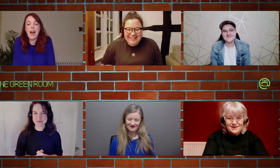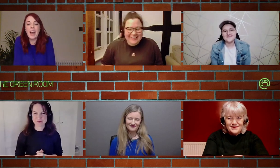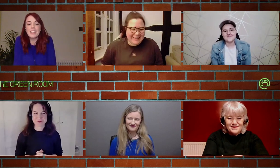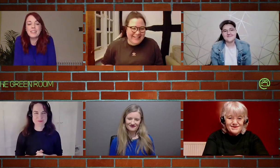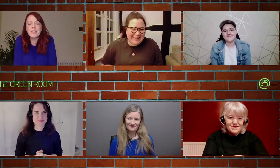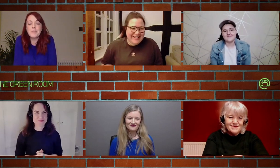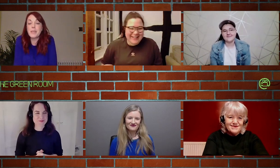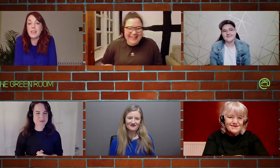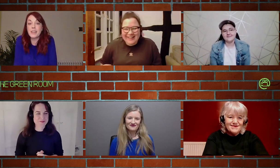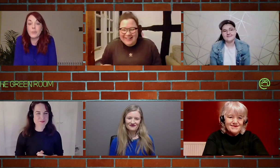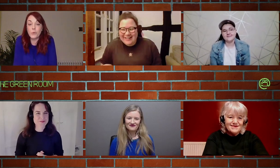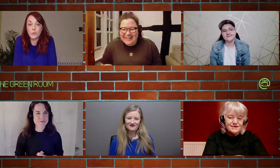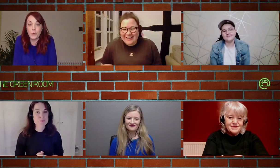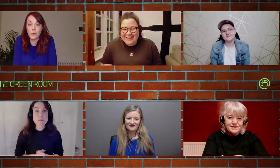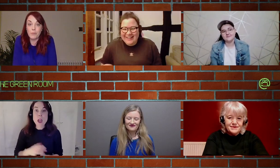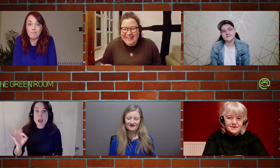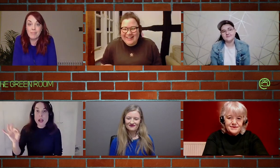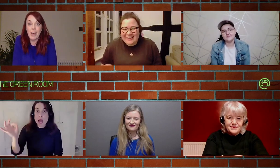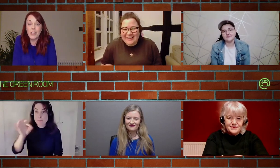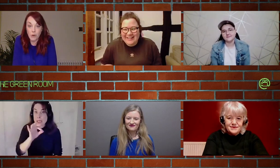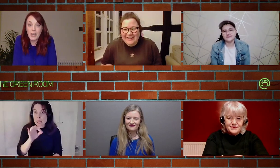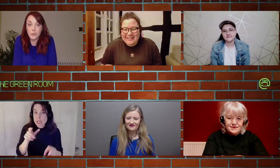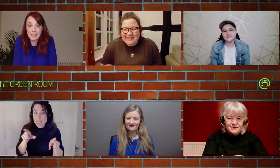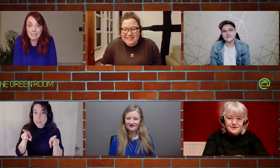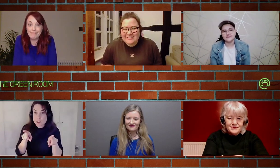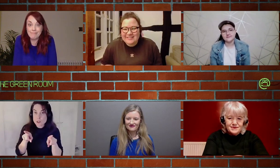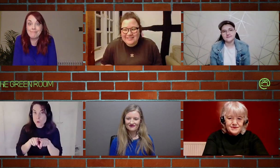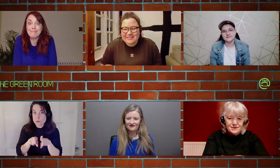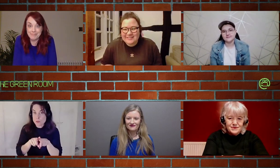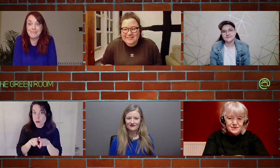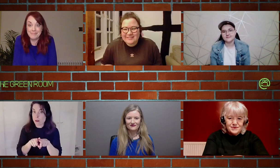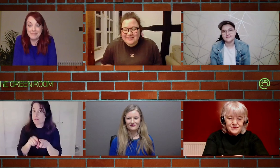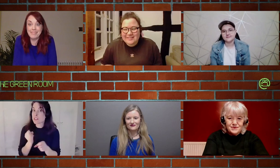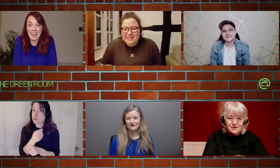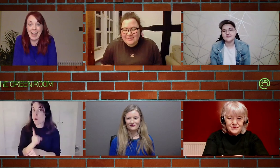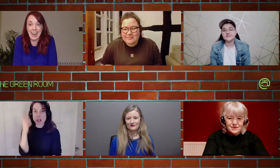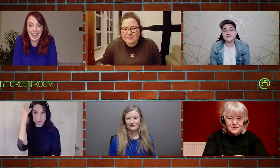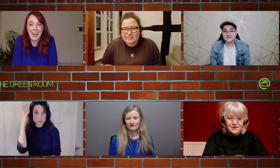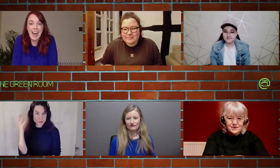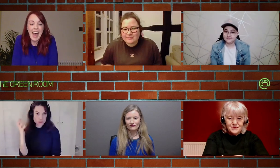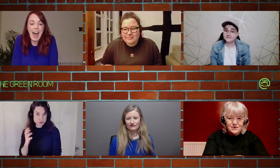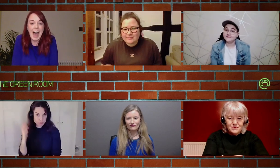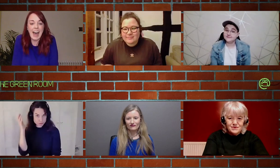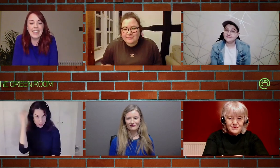And Bea is also a drag queen.